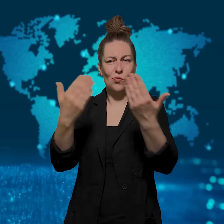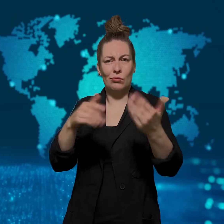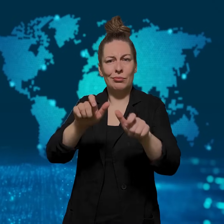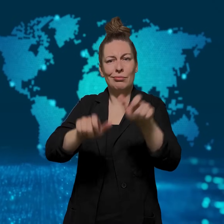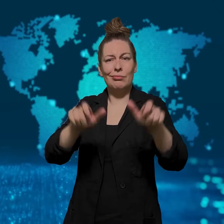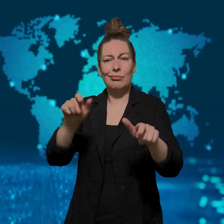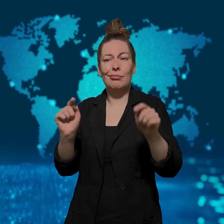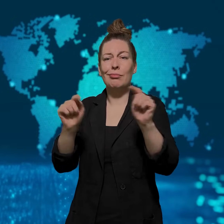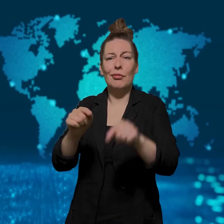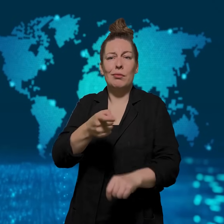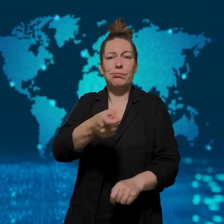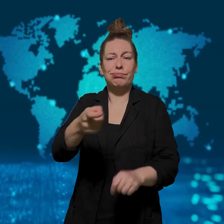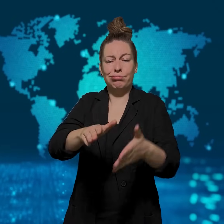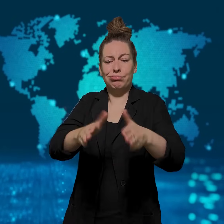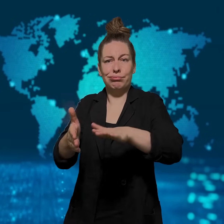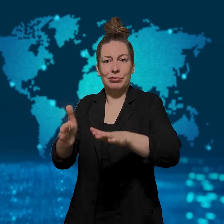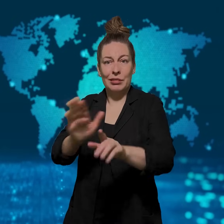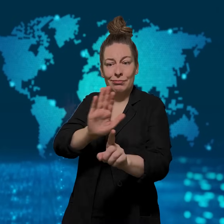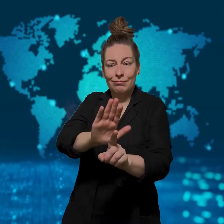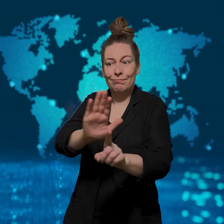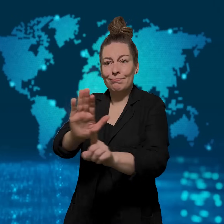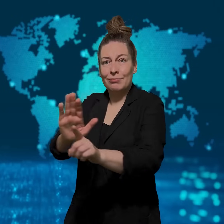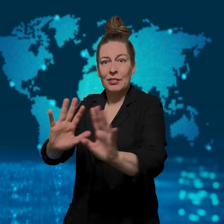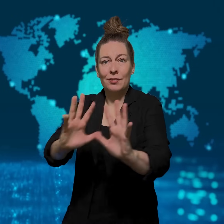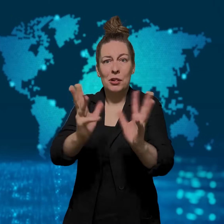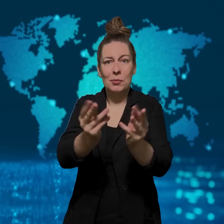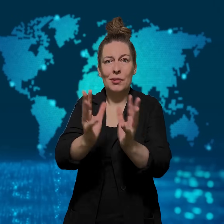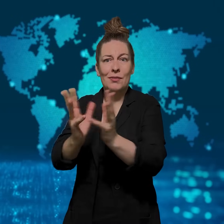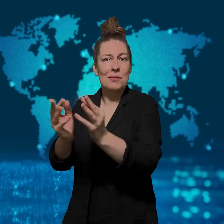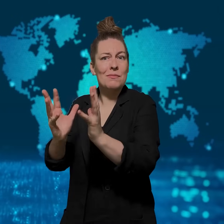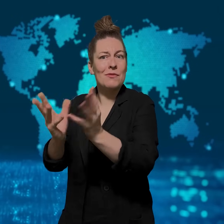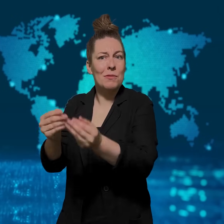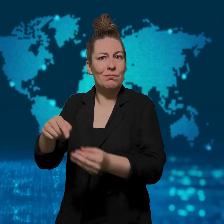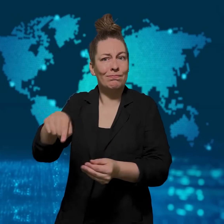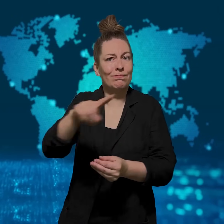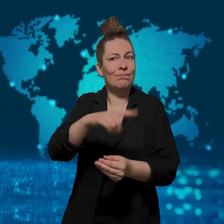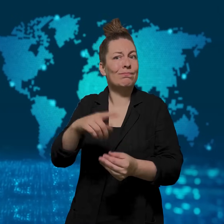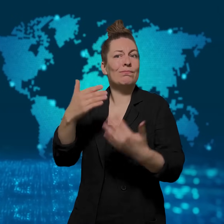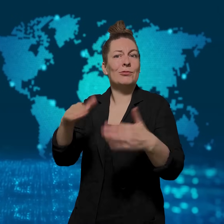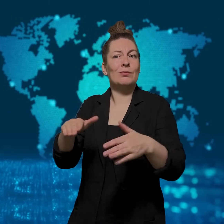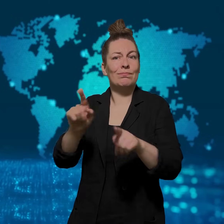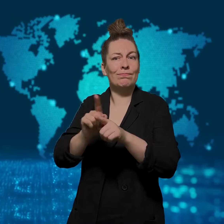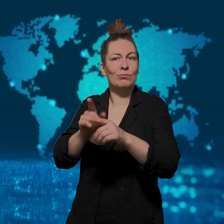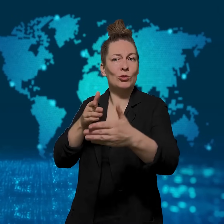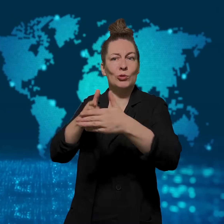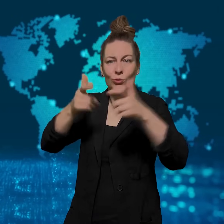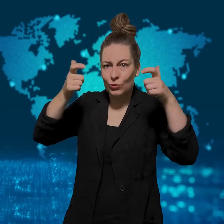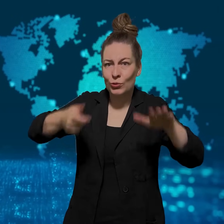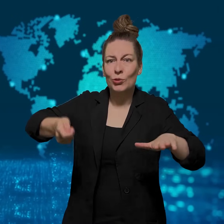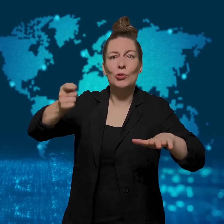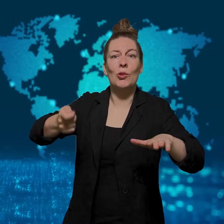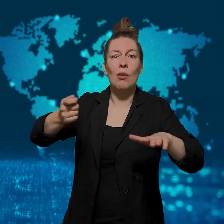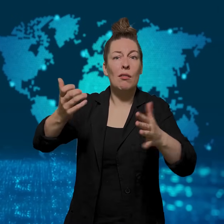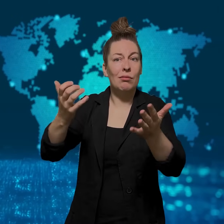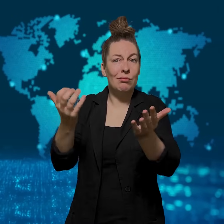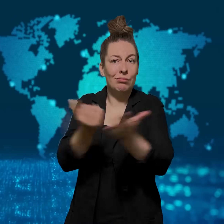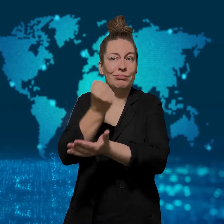a $2 million USD settlement from the city of Uvalde, Texas.